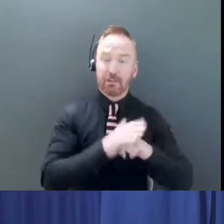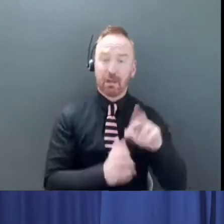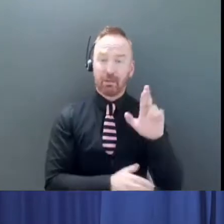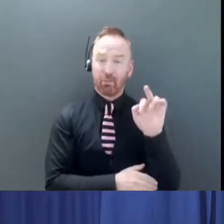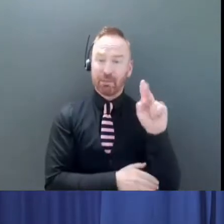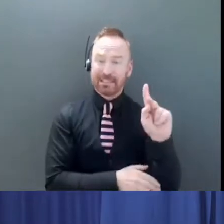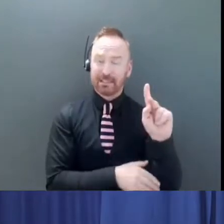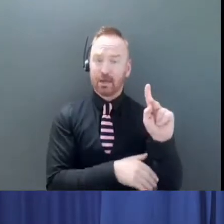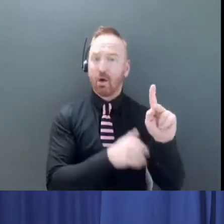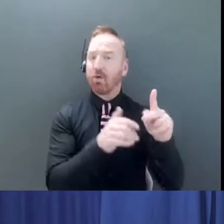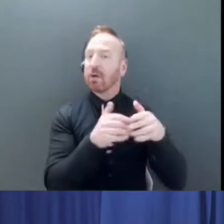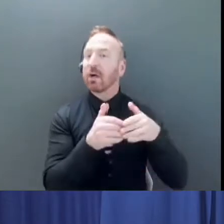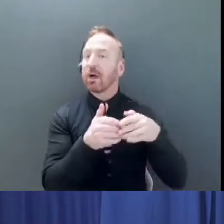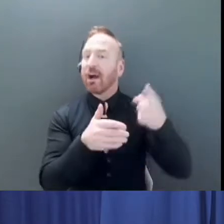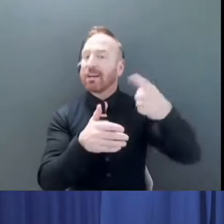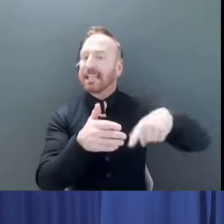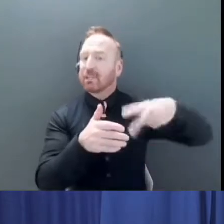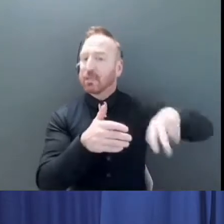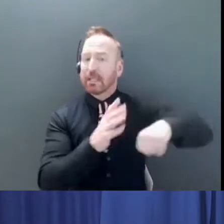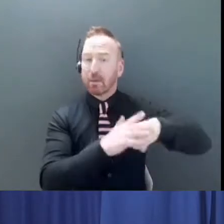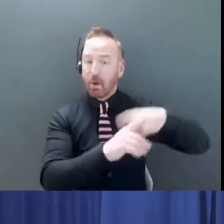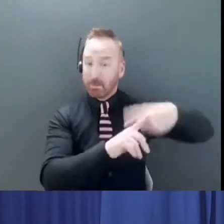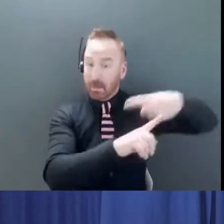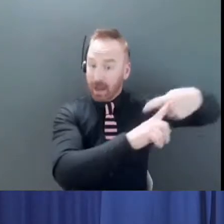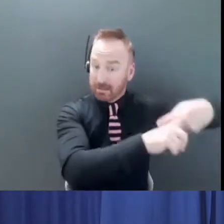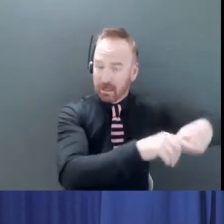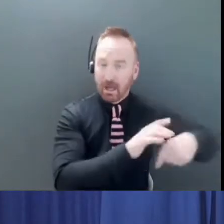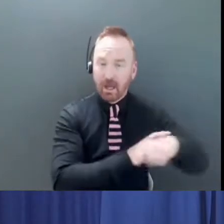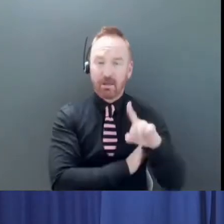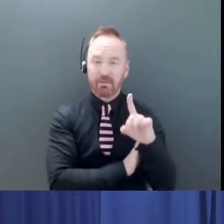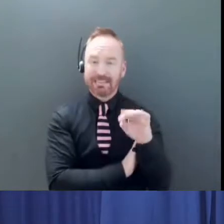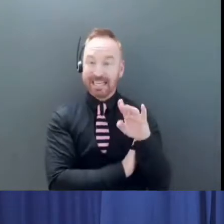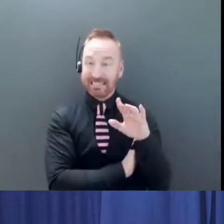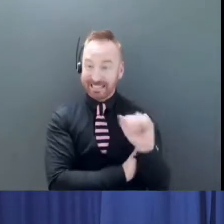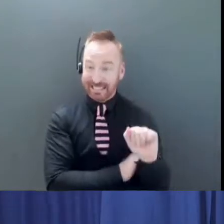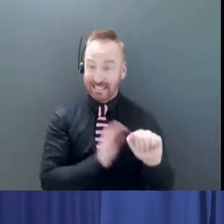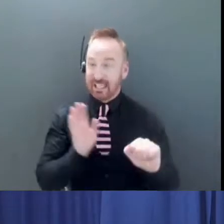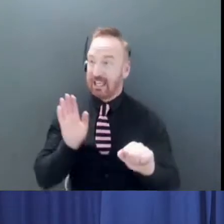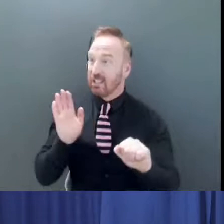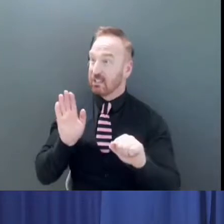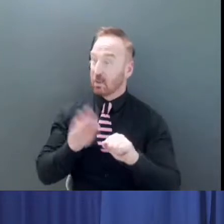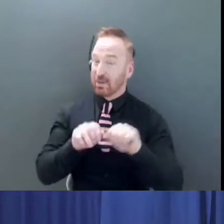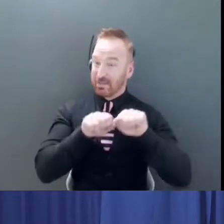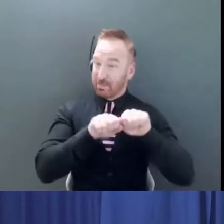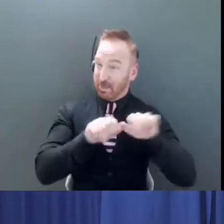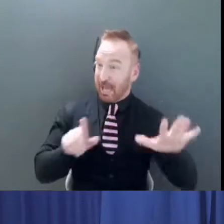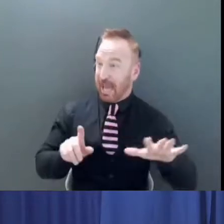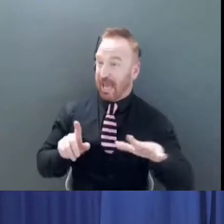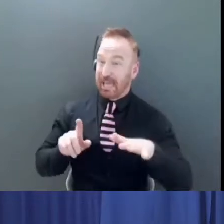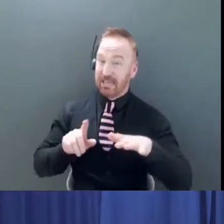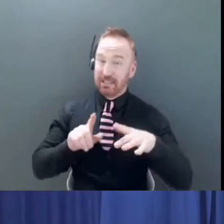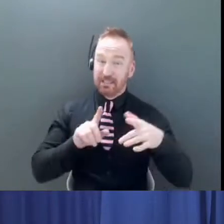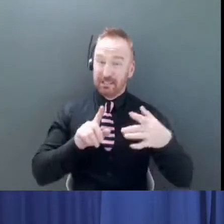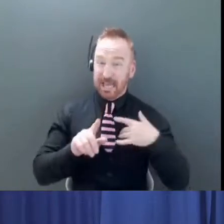is low based on Canada's high vaccine rate and low overall activity.